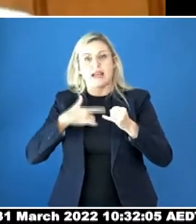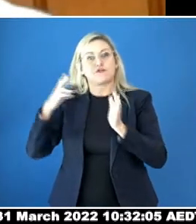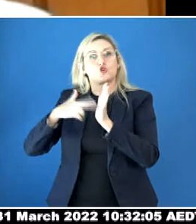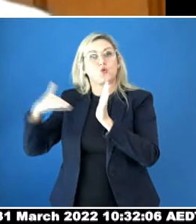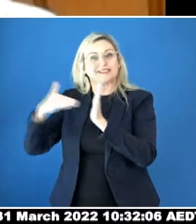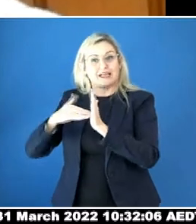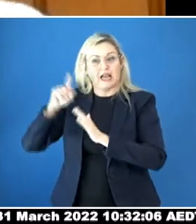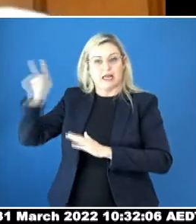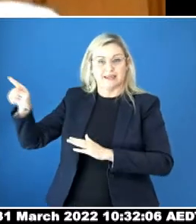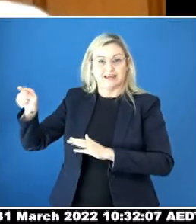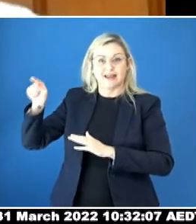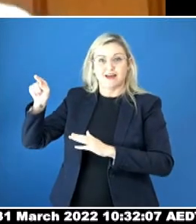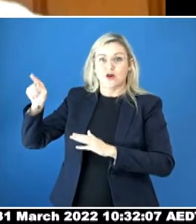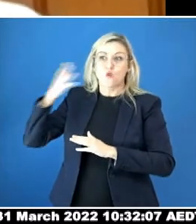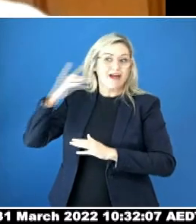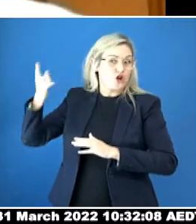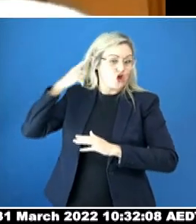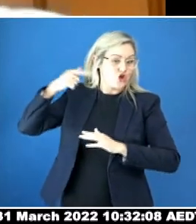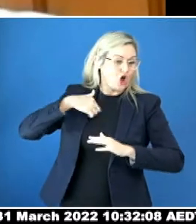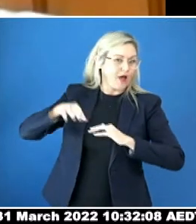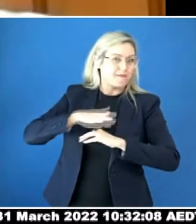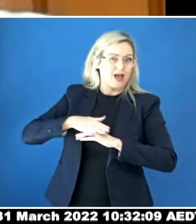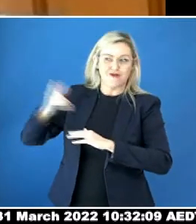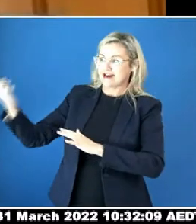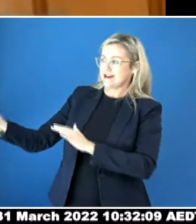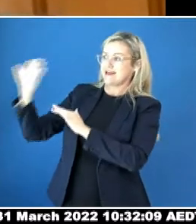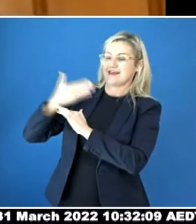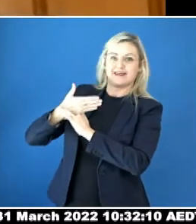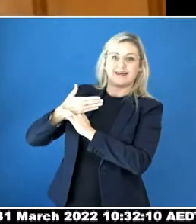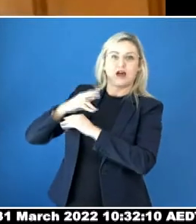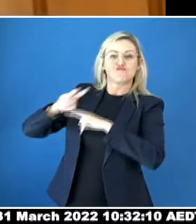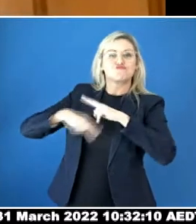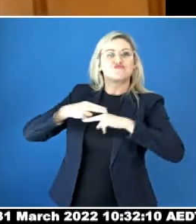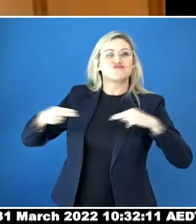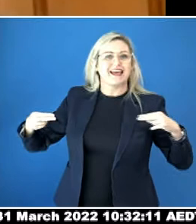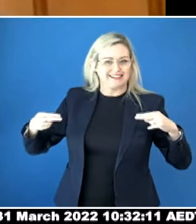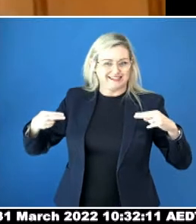send me - us money for a wedding present.